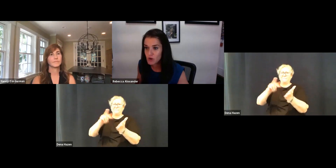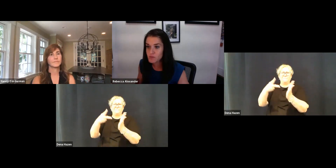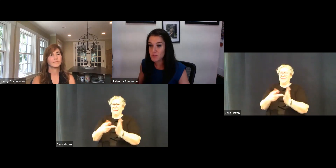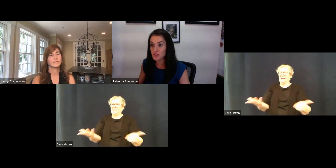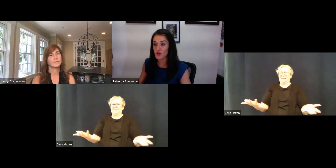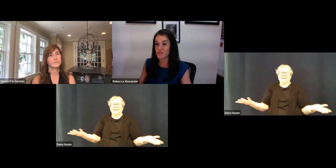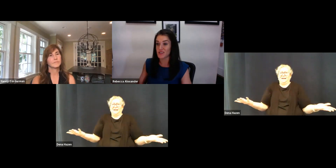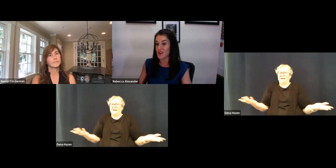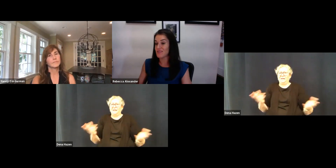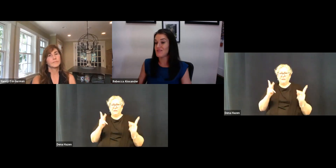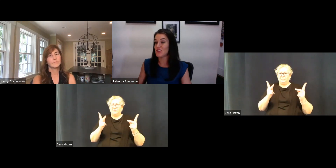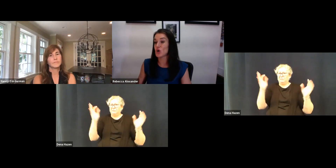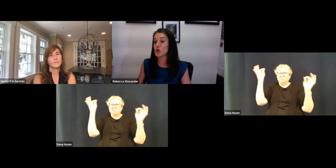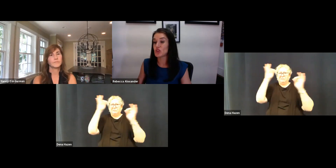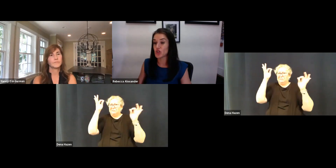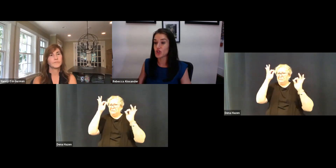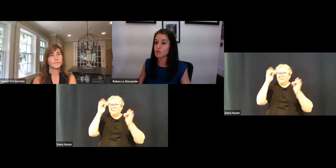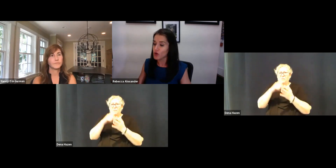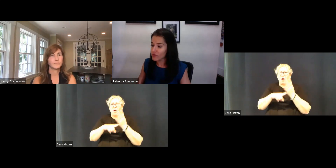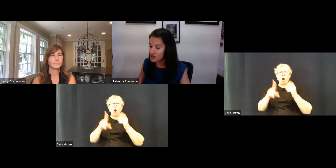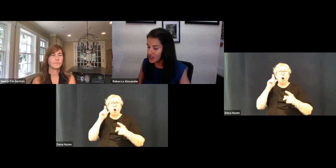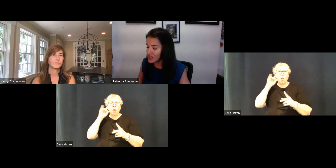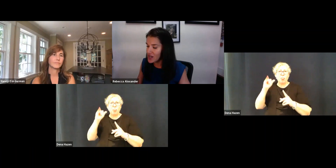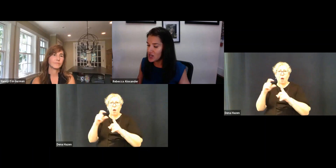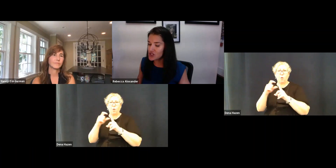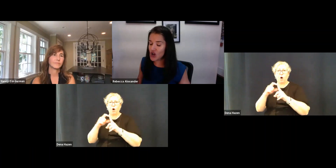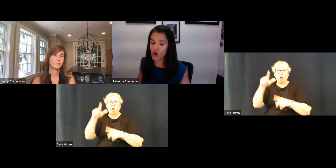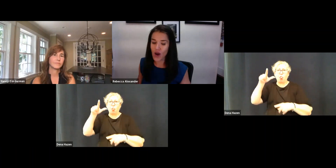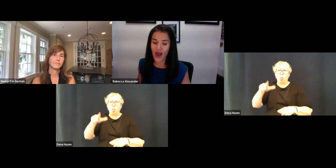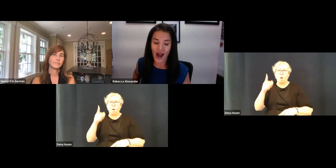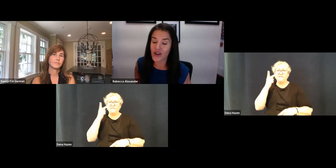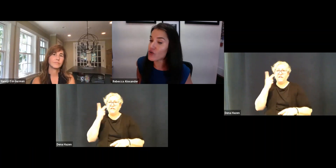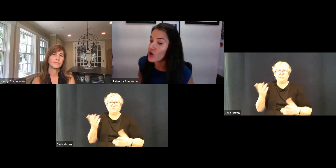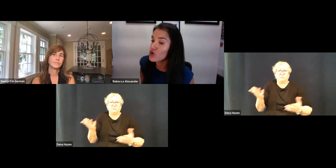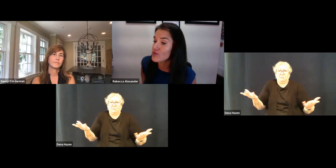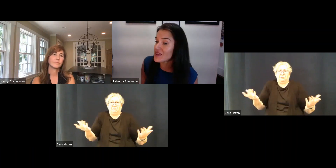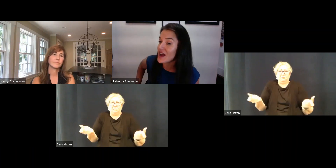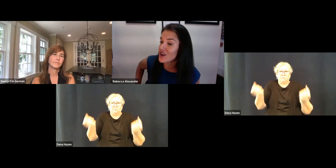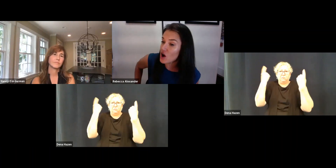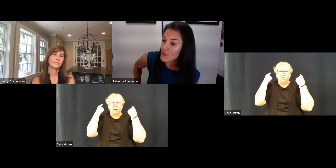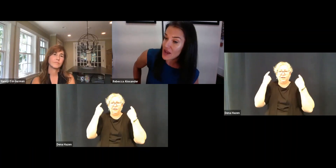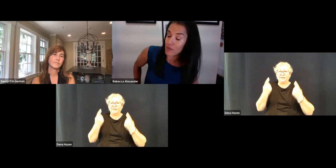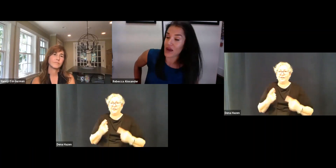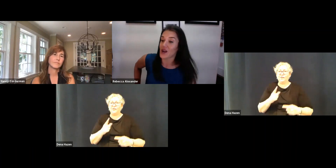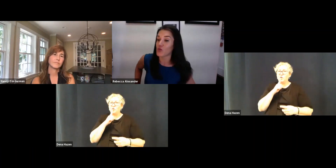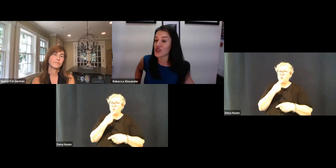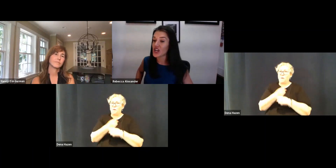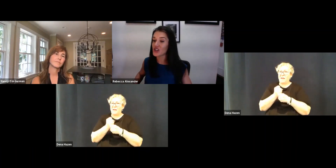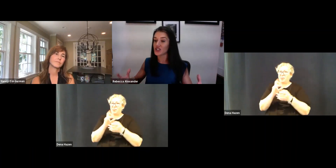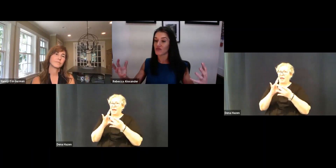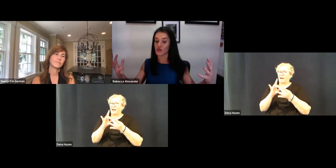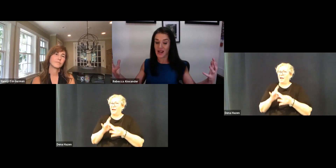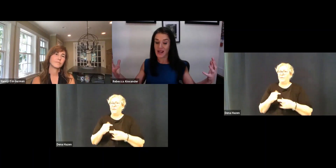Most people don't even-- haven't even heard the term low vision. So I don't know who made that comment, but I wish I could give you, and I